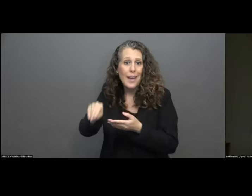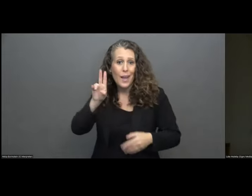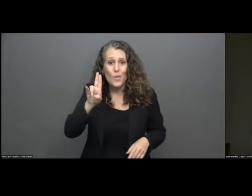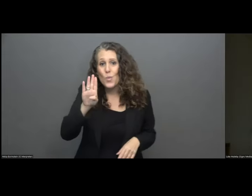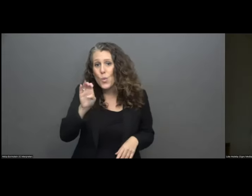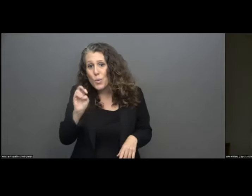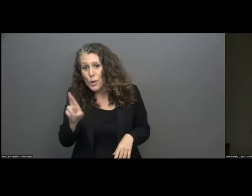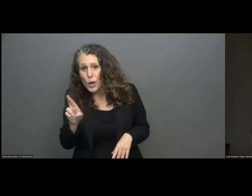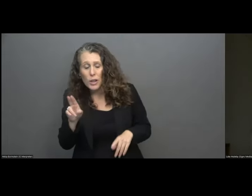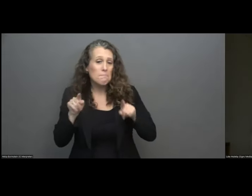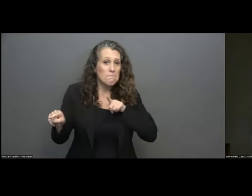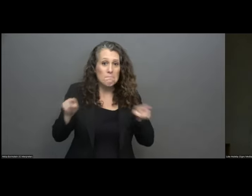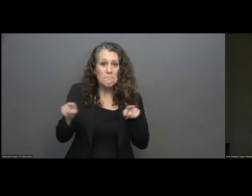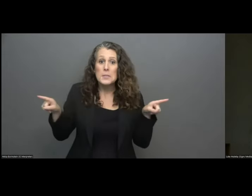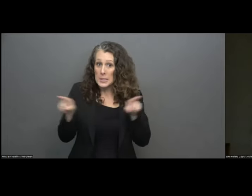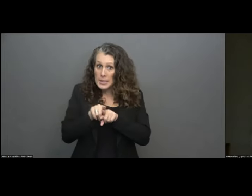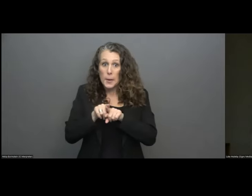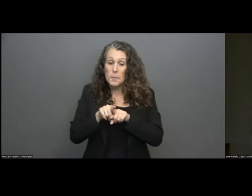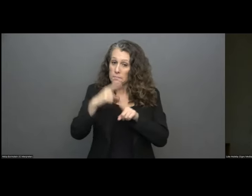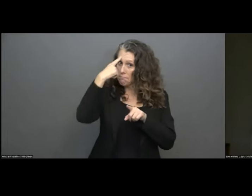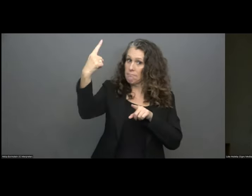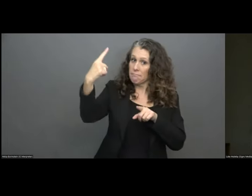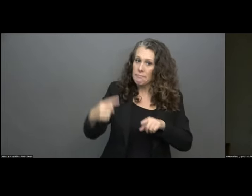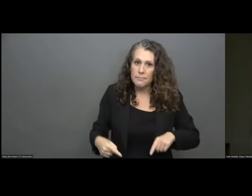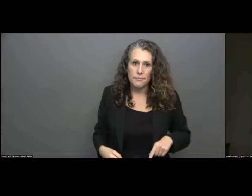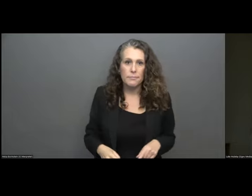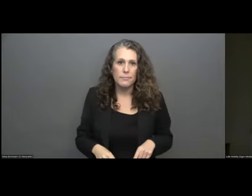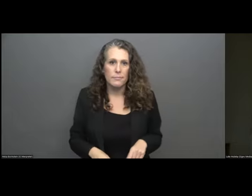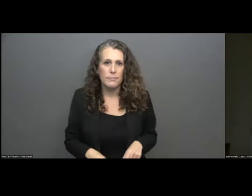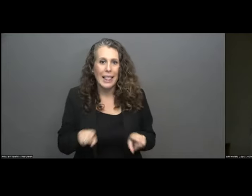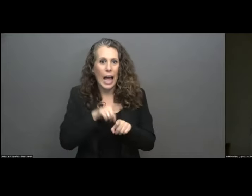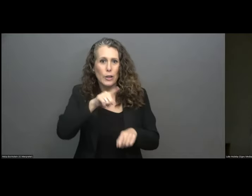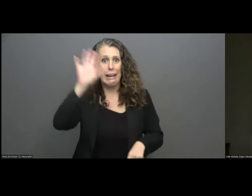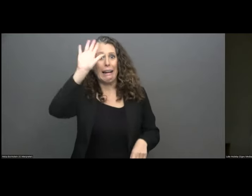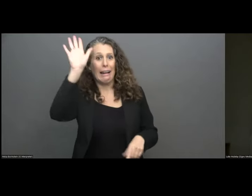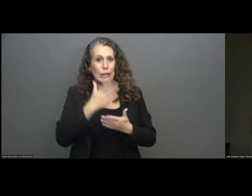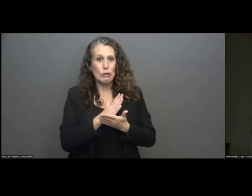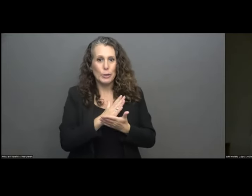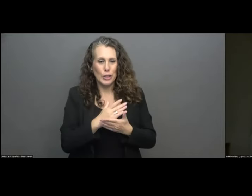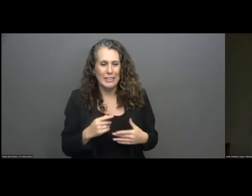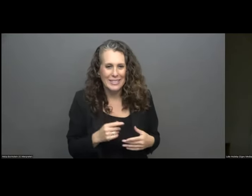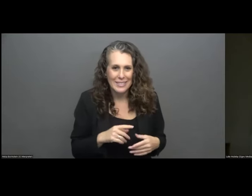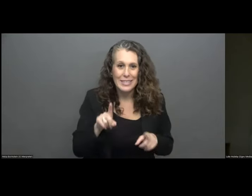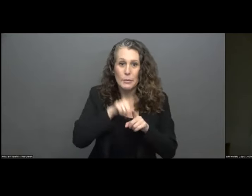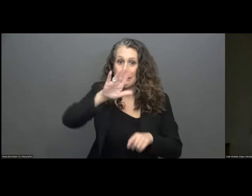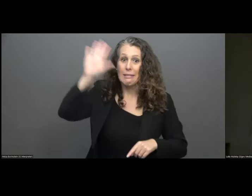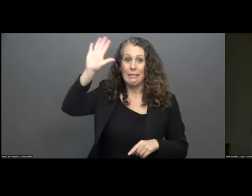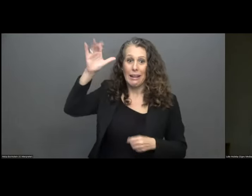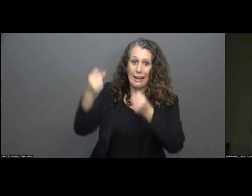hailing company so basically is that 10:23:31 that interpreters hailing mobile application. 10:23:35 That's like the third product that